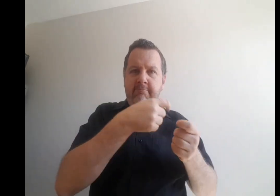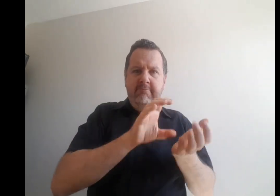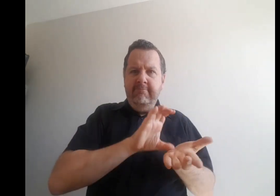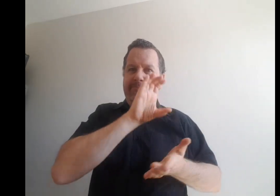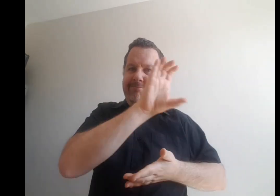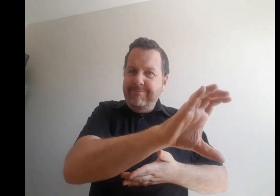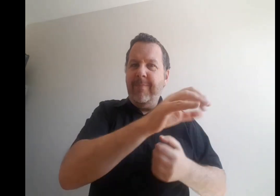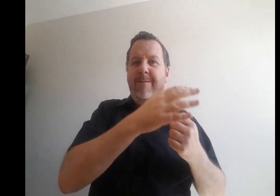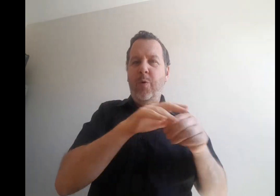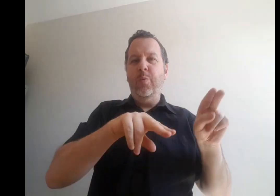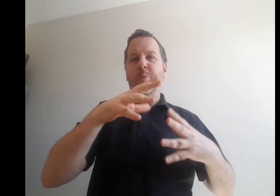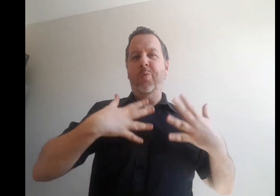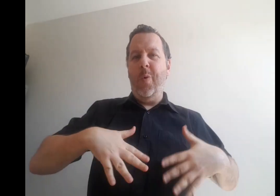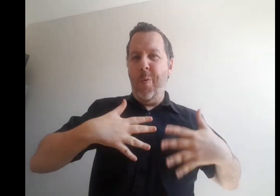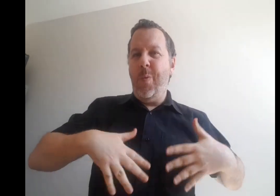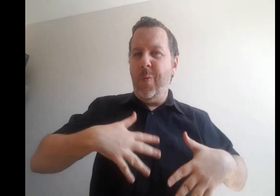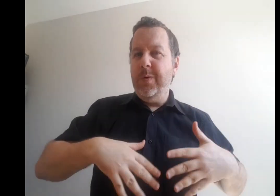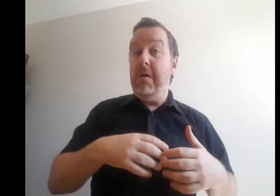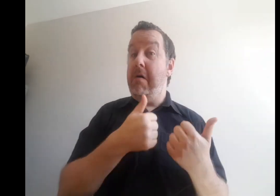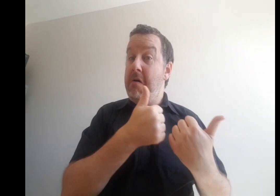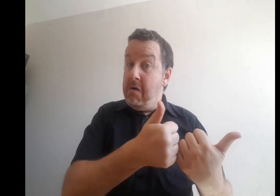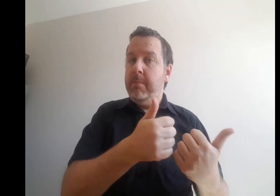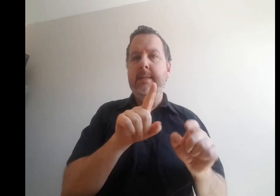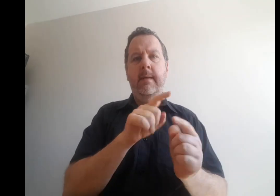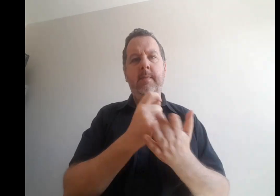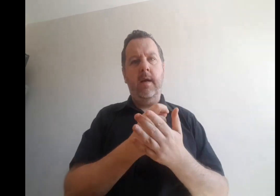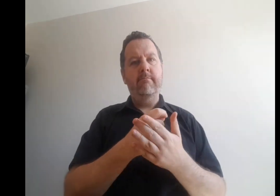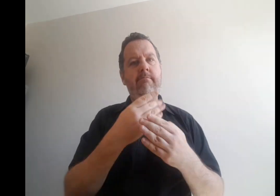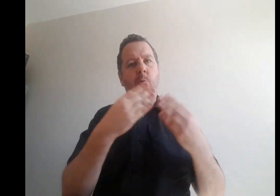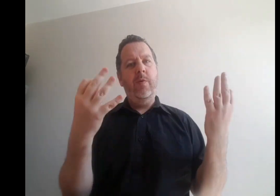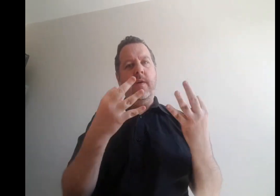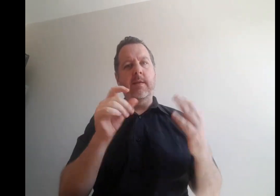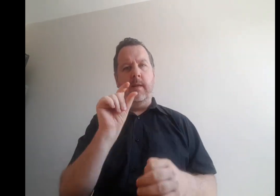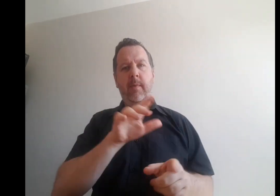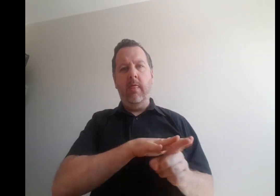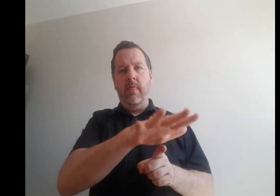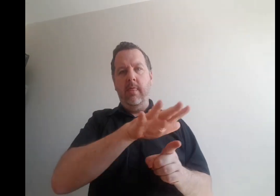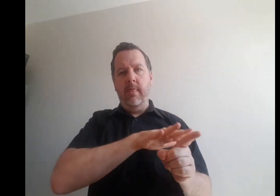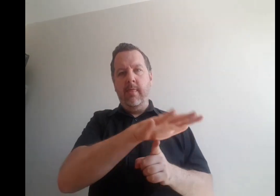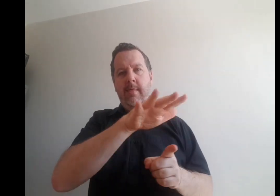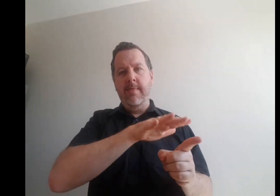At the same time, he was ridiculed by the Guardians; when he applied for a job,